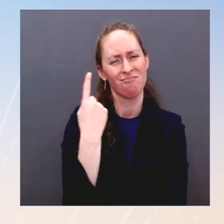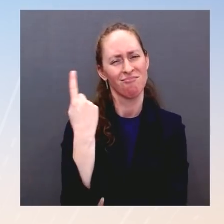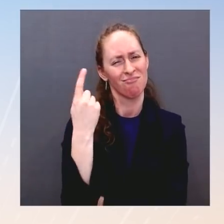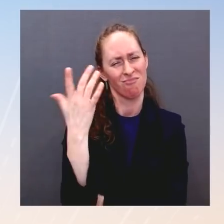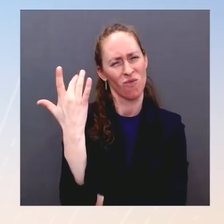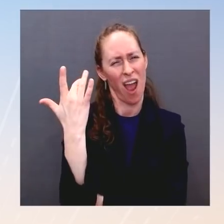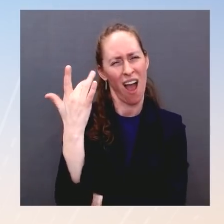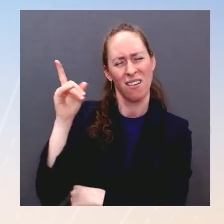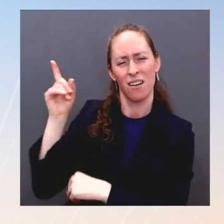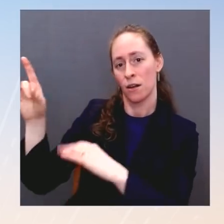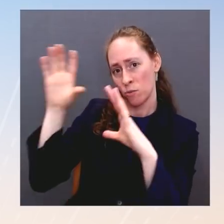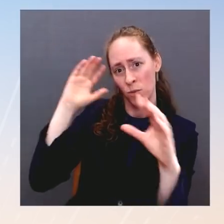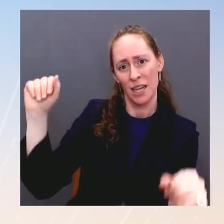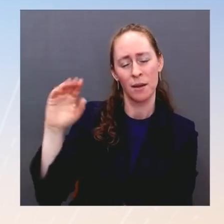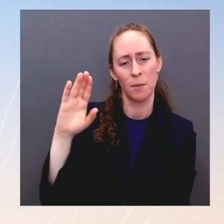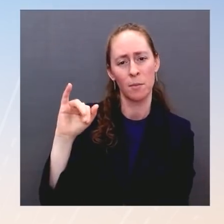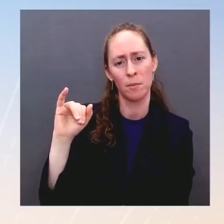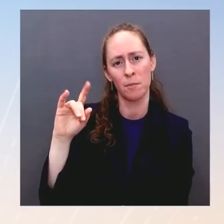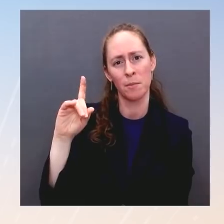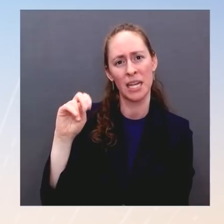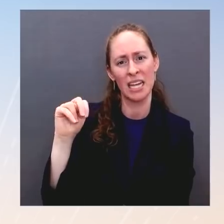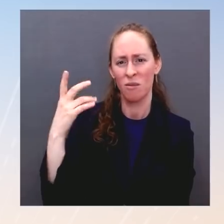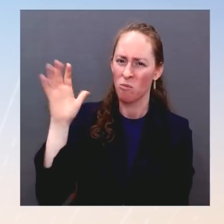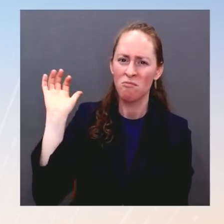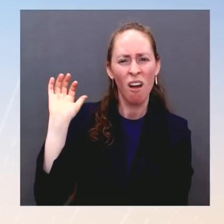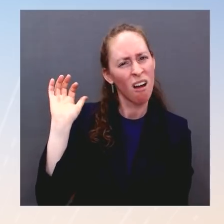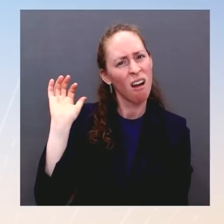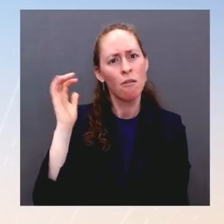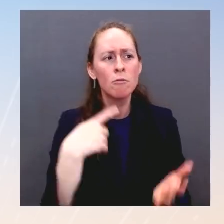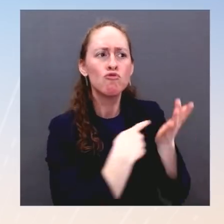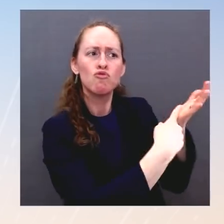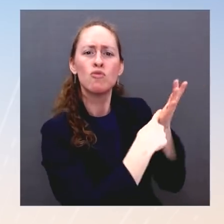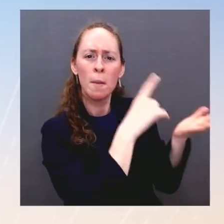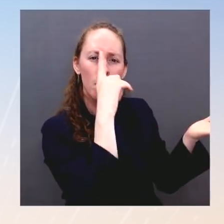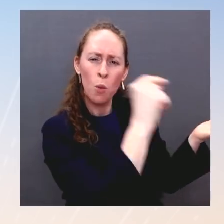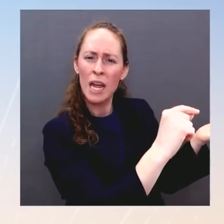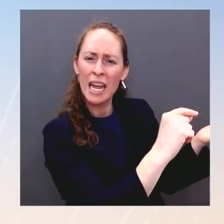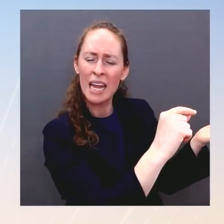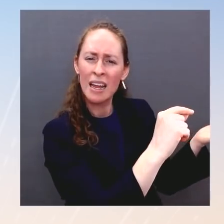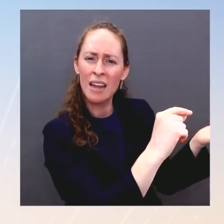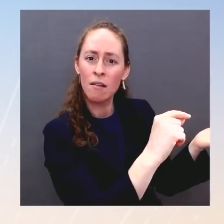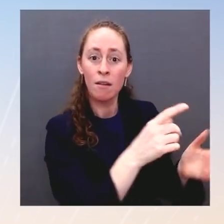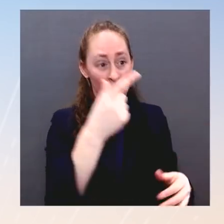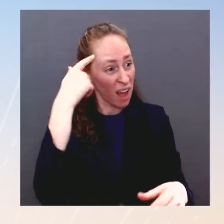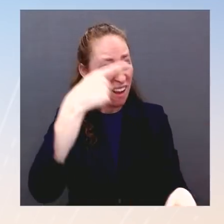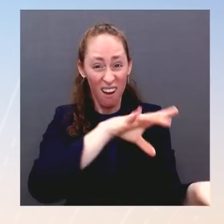The Press: But he -- isn't he going to be potentially invading that for years on end? Ms. Psaki: Well, I would say that a moment